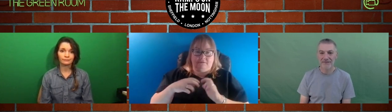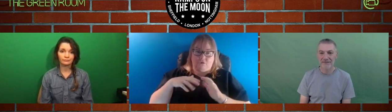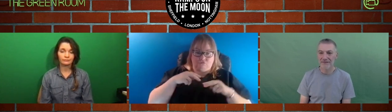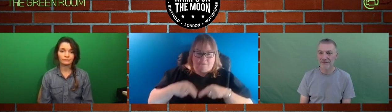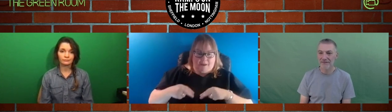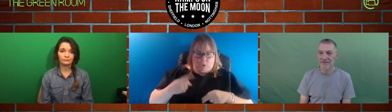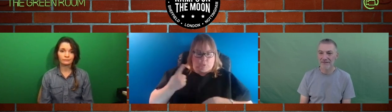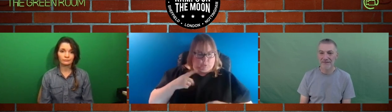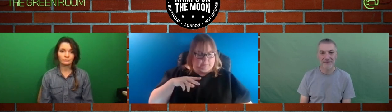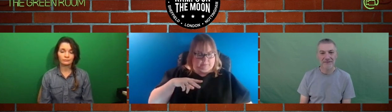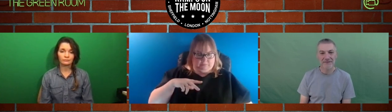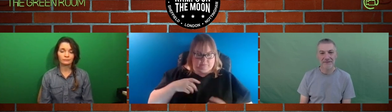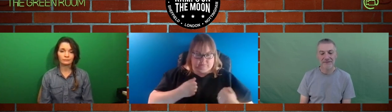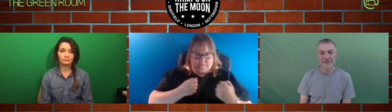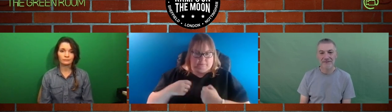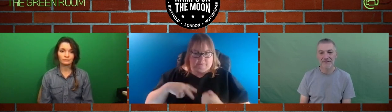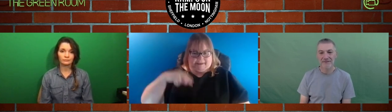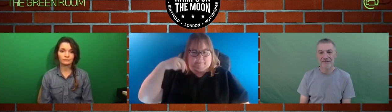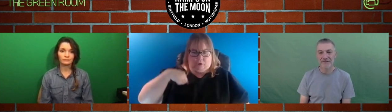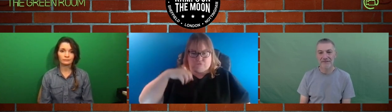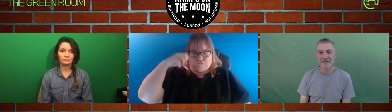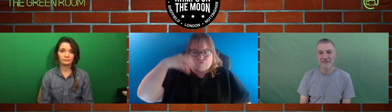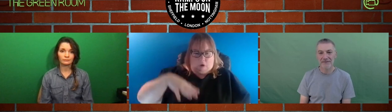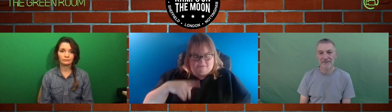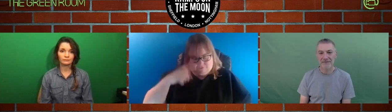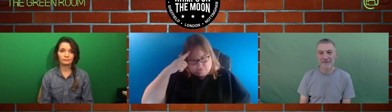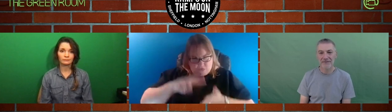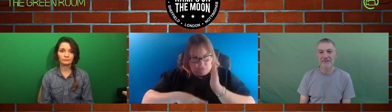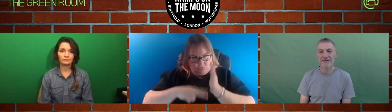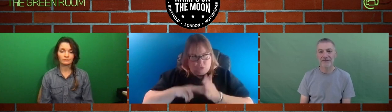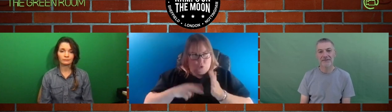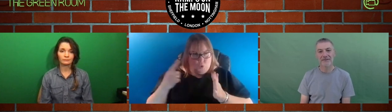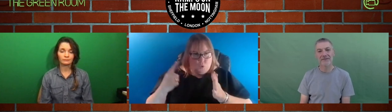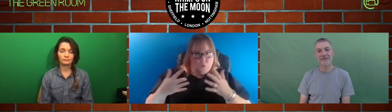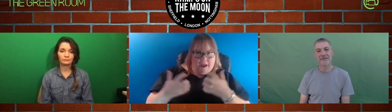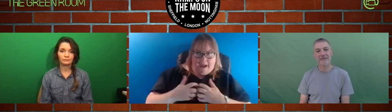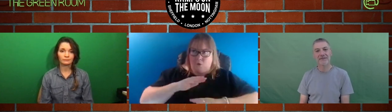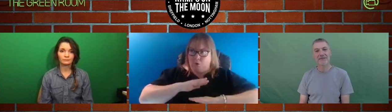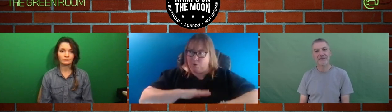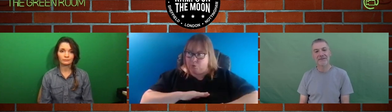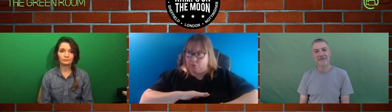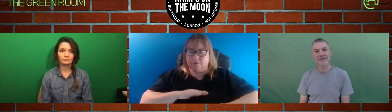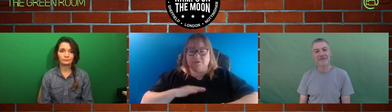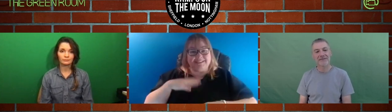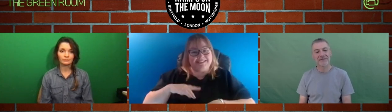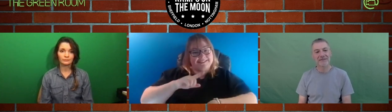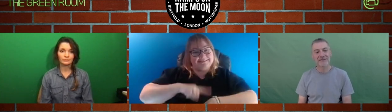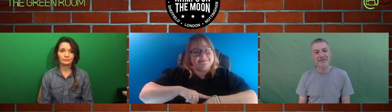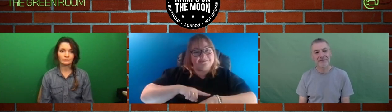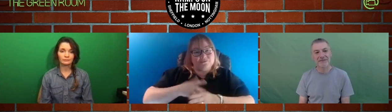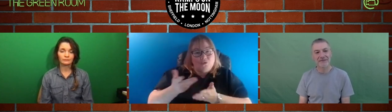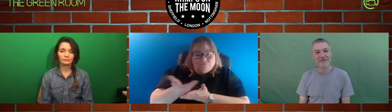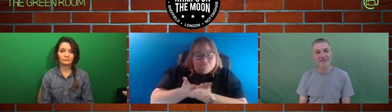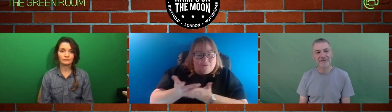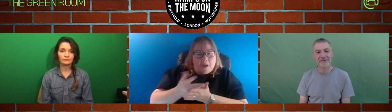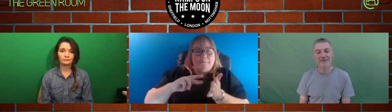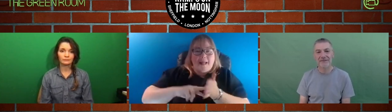Who drops you off? And how that works. So having enough time to plan in that kind of thing is again the most important thing. You